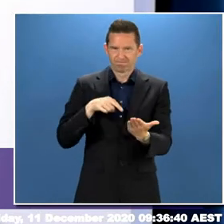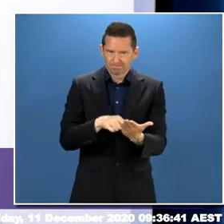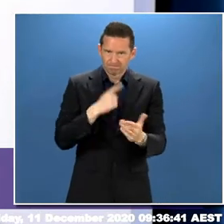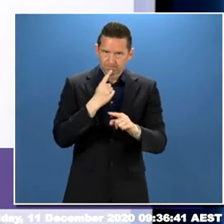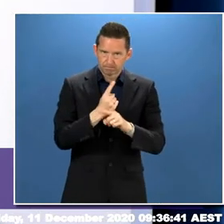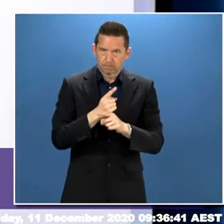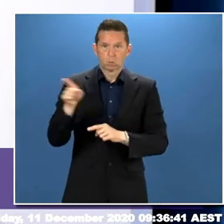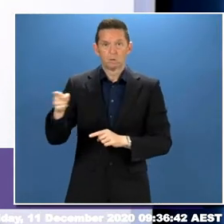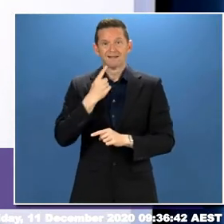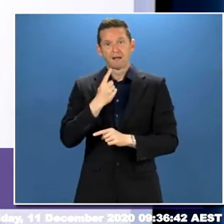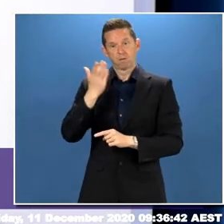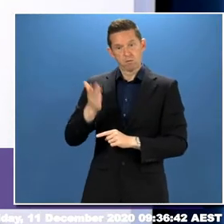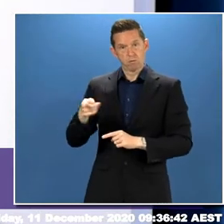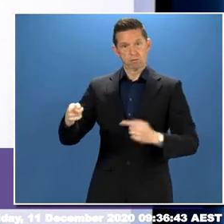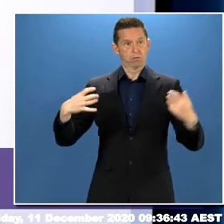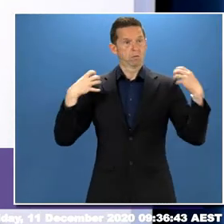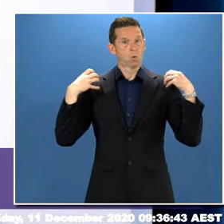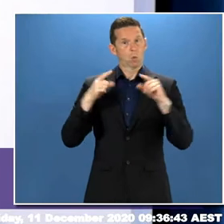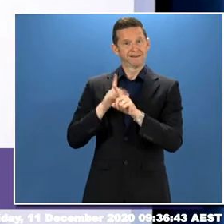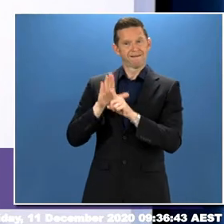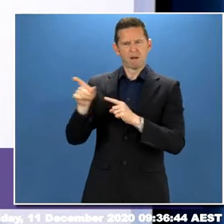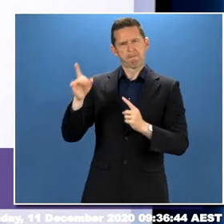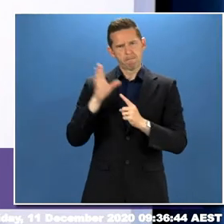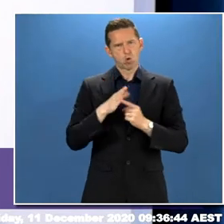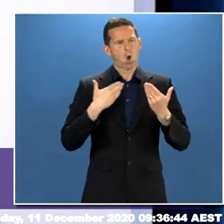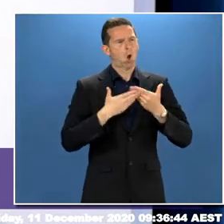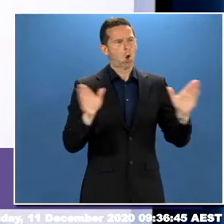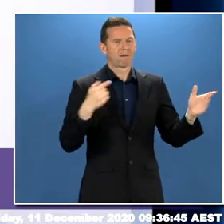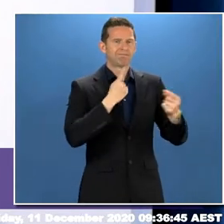Commissioner, it is important to be open about your lived experience of